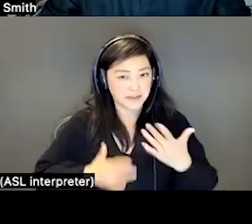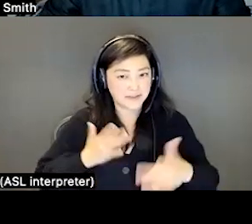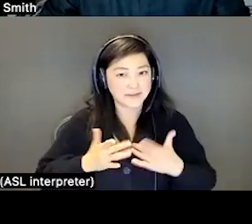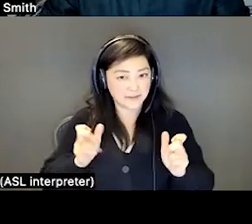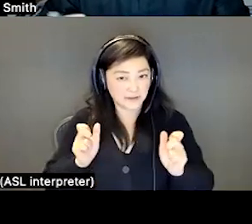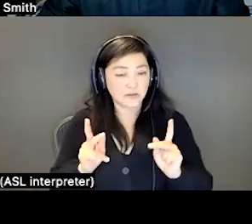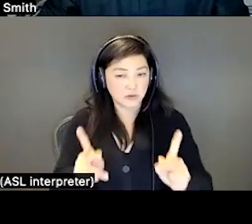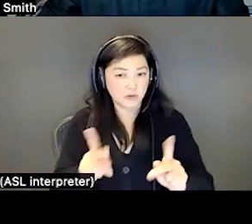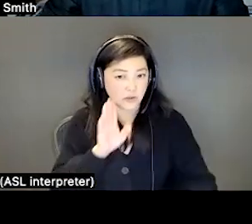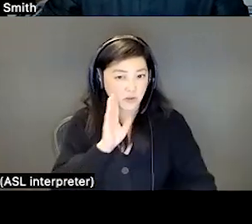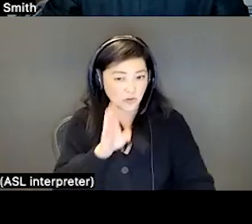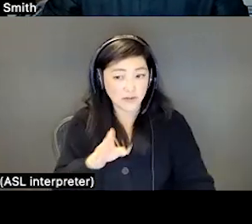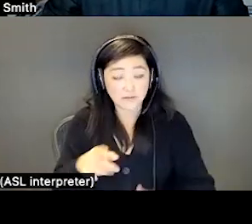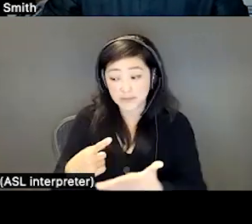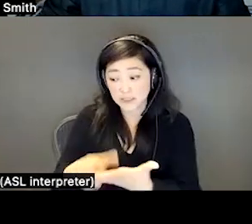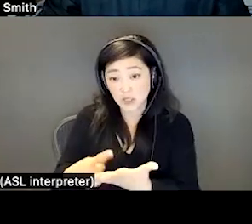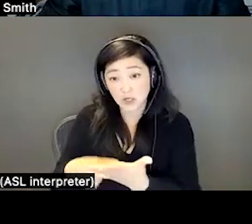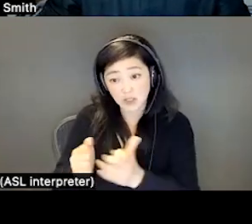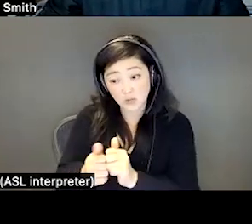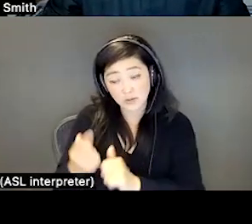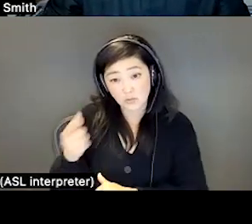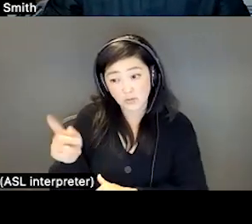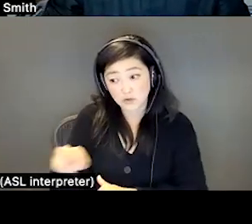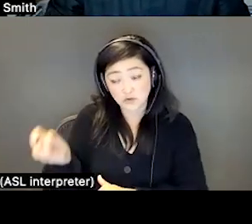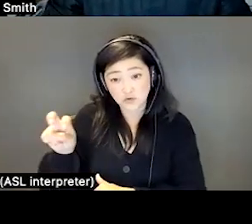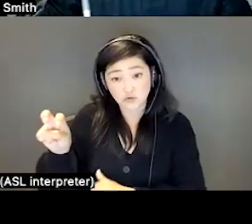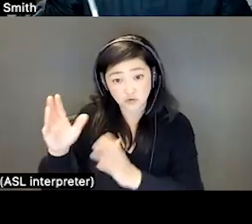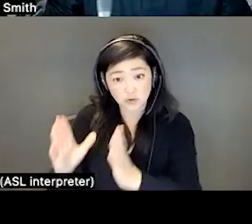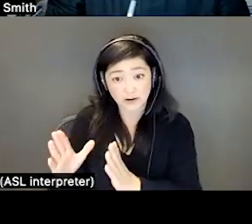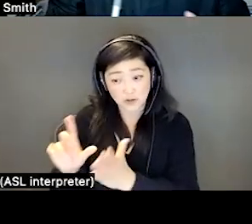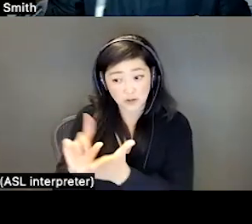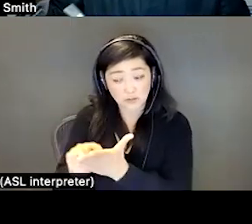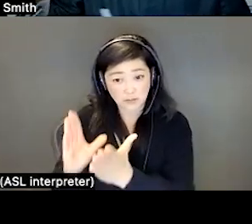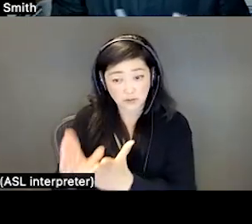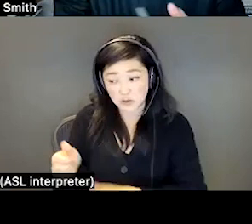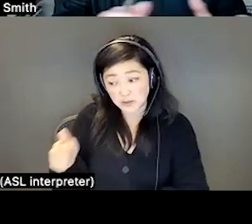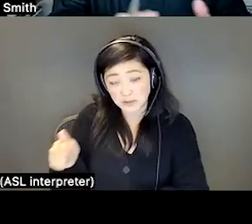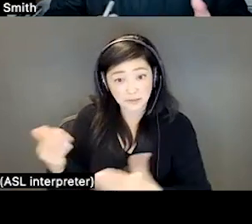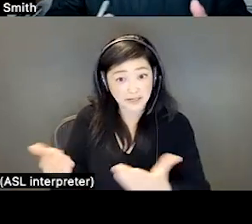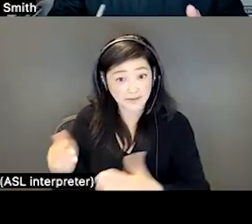a travel publisher here in the UK, for example, and saying, "Well, actually, if we had all of